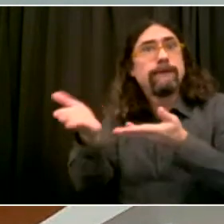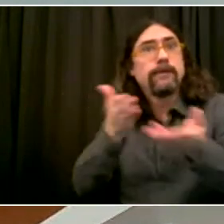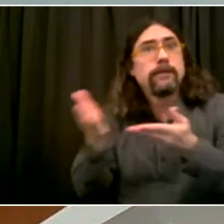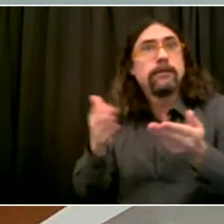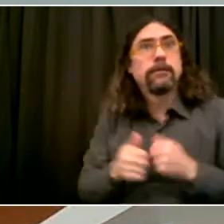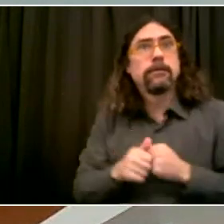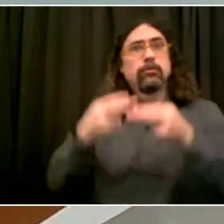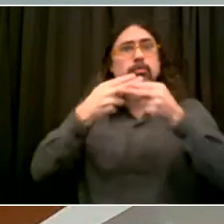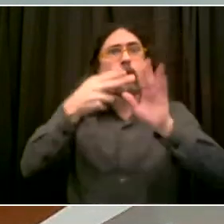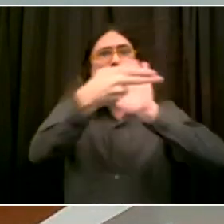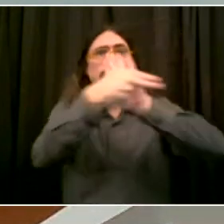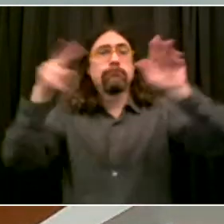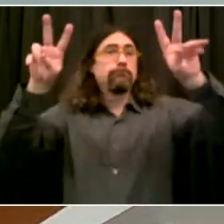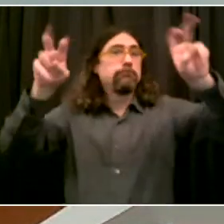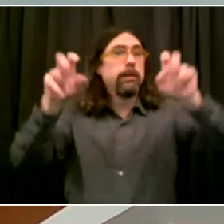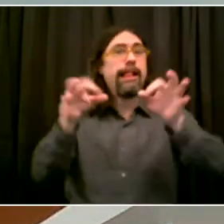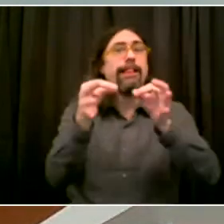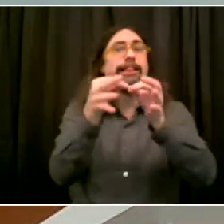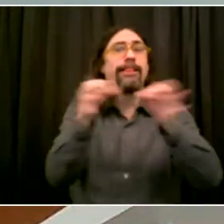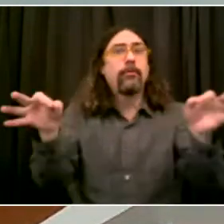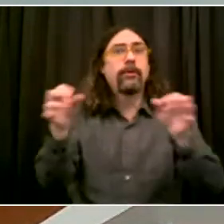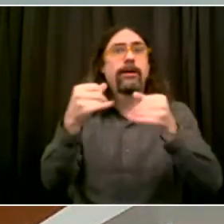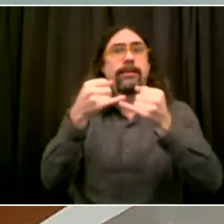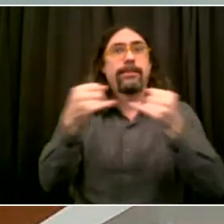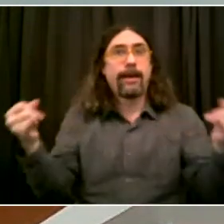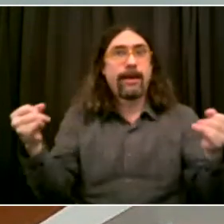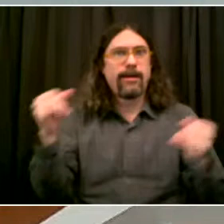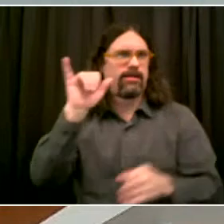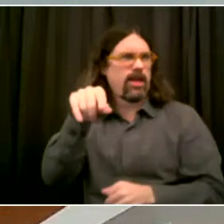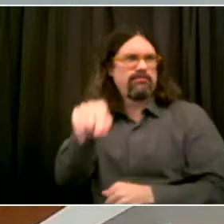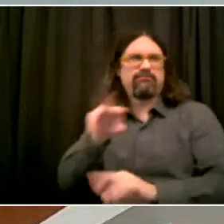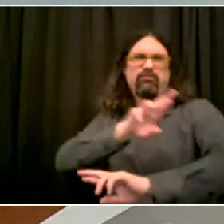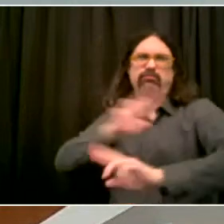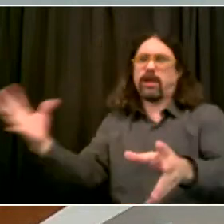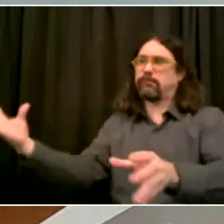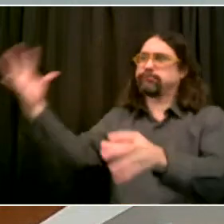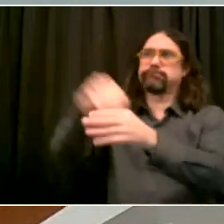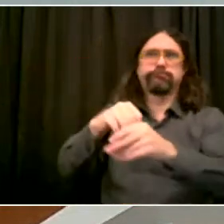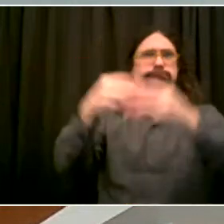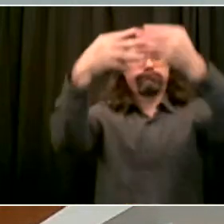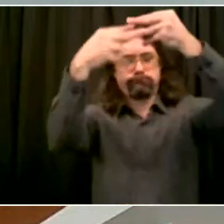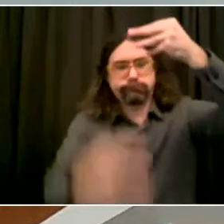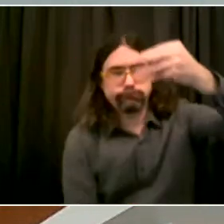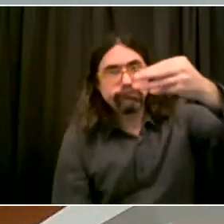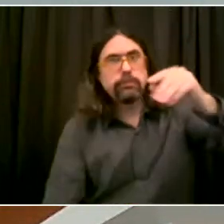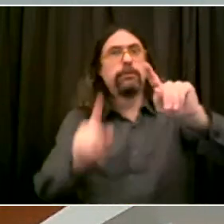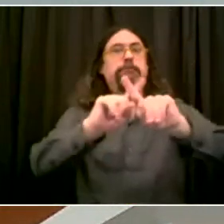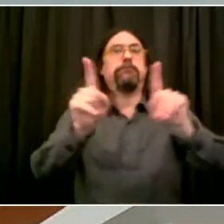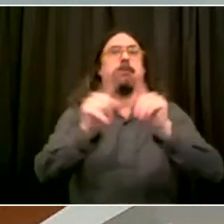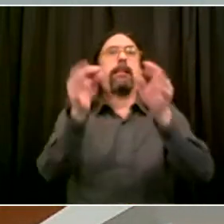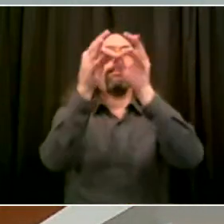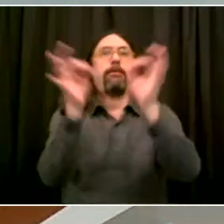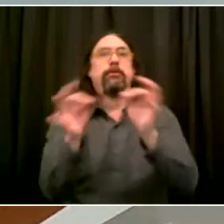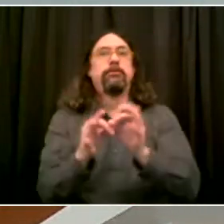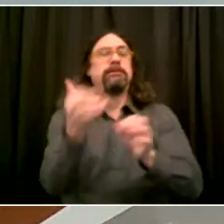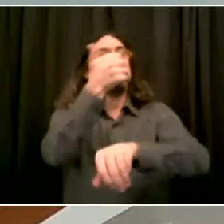WERE USED BEFORE THE CACALL LINE, TO BE INTERPRETED INTO ANY LANGUAGE, EACH OF OUR SITES HAS ACCESS